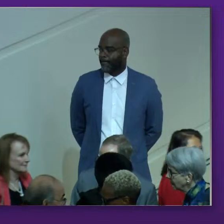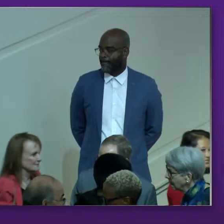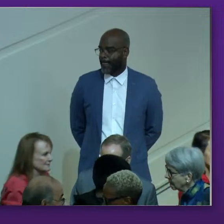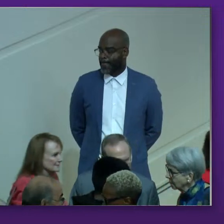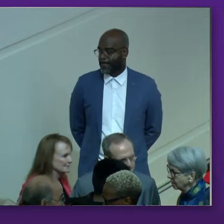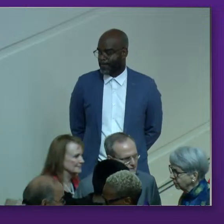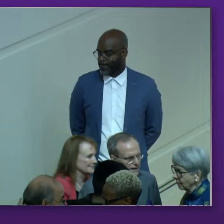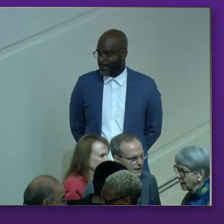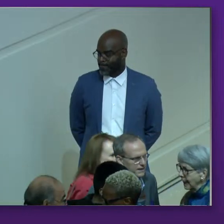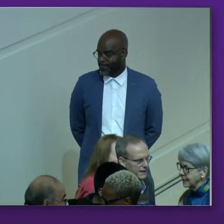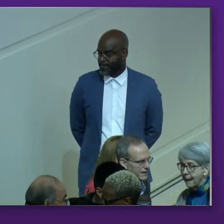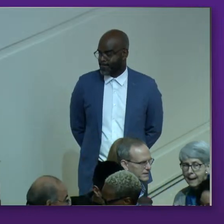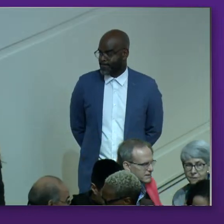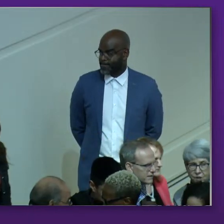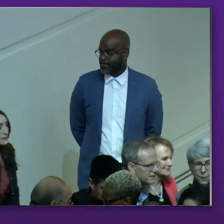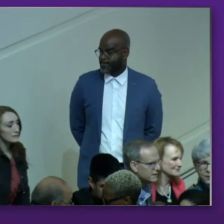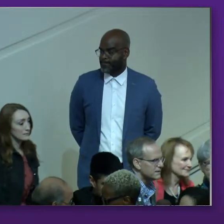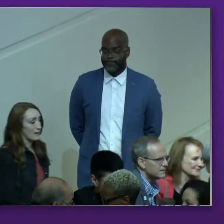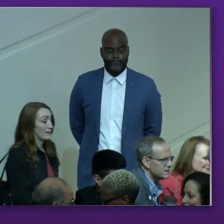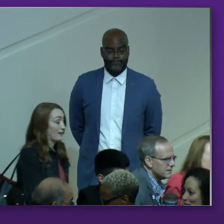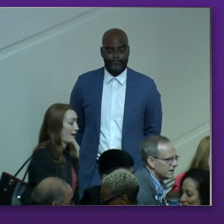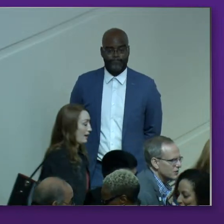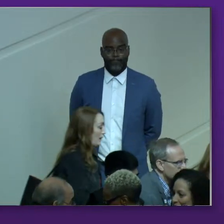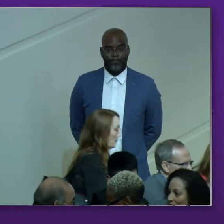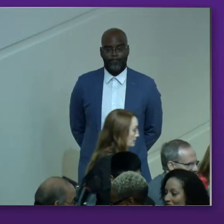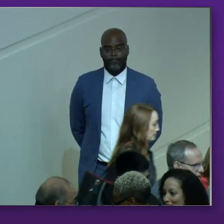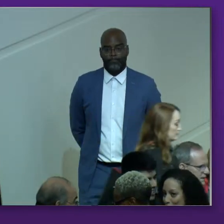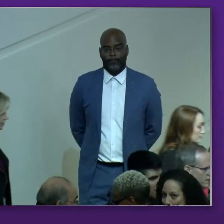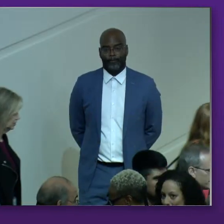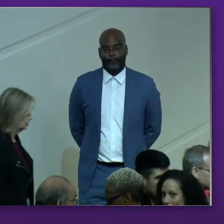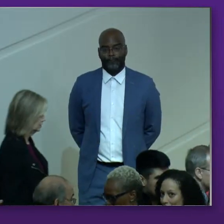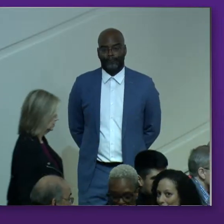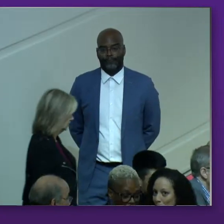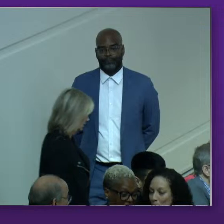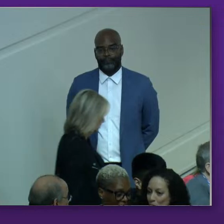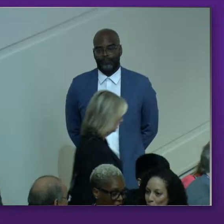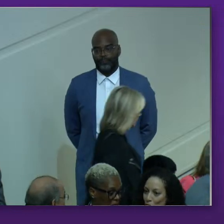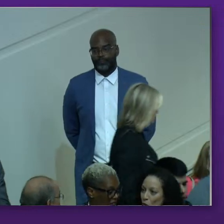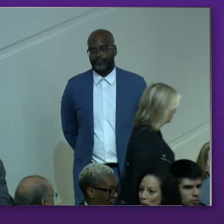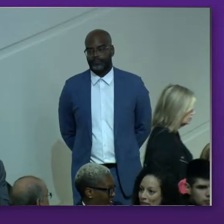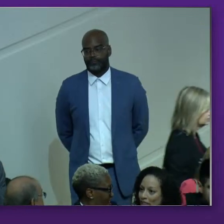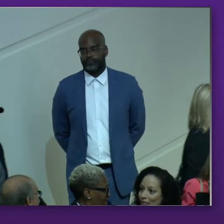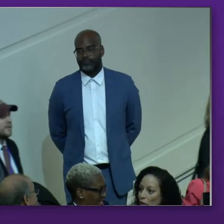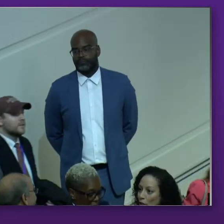YEARS. IF I'M EVER DOWN IN THE DUMPS I READ THOSE NOTES AND I FEEL GREAT.